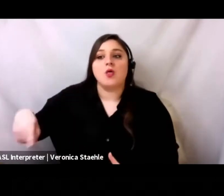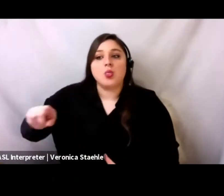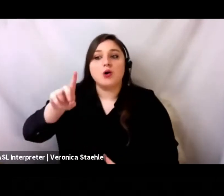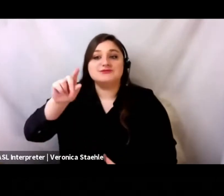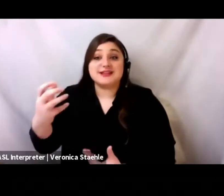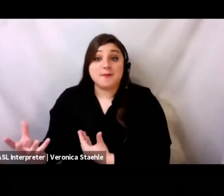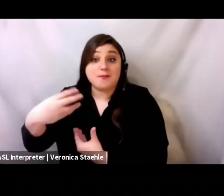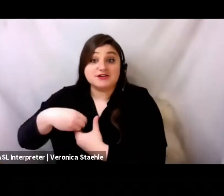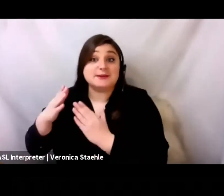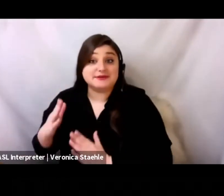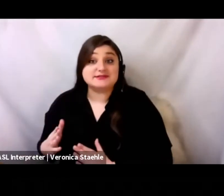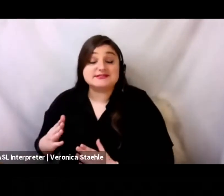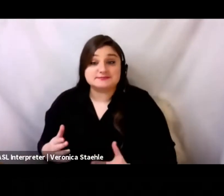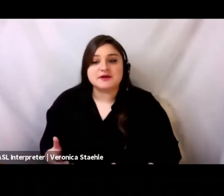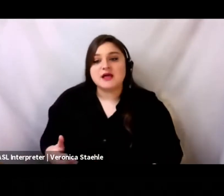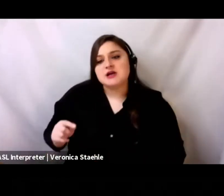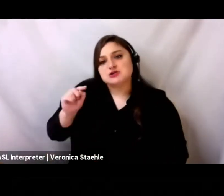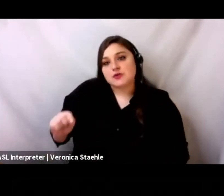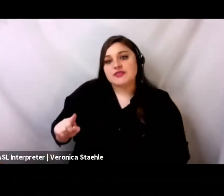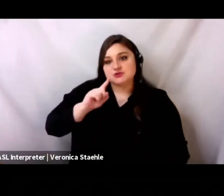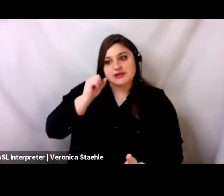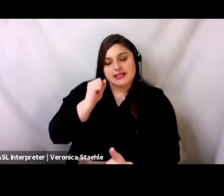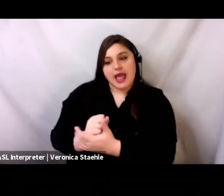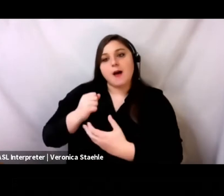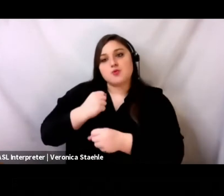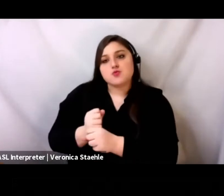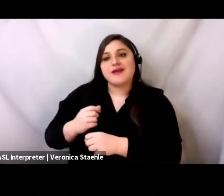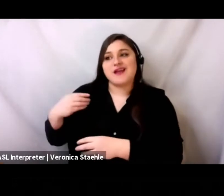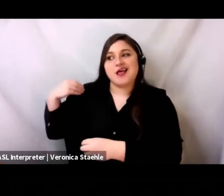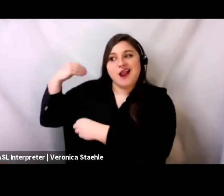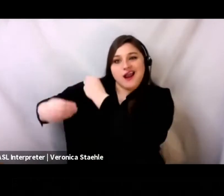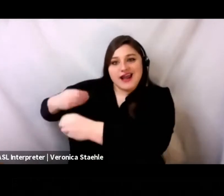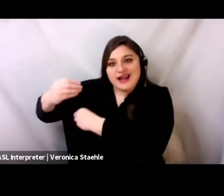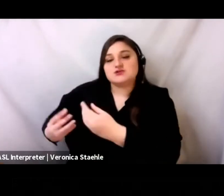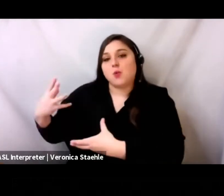exploring lineages that were conceived of in a disabled body. So that's been